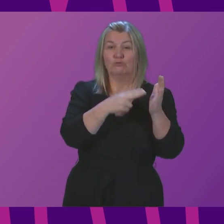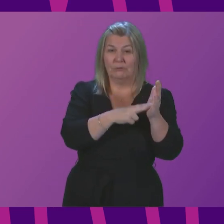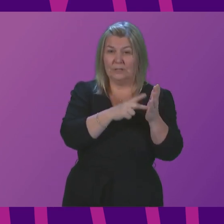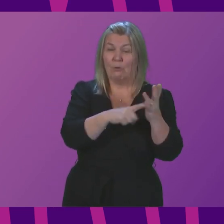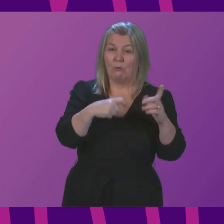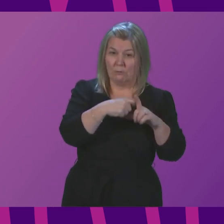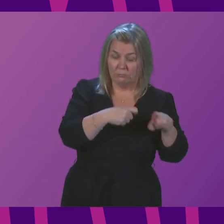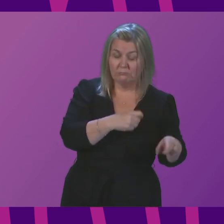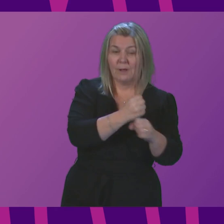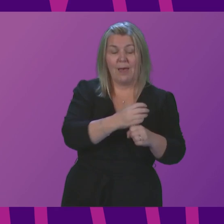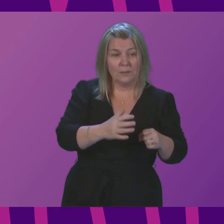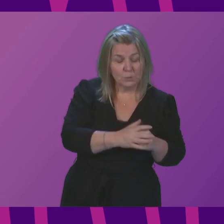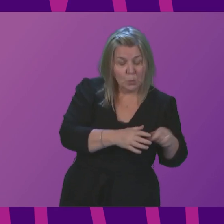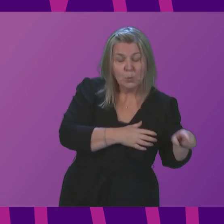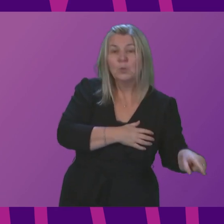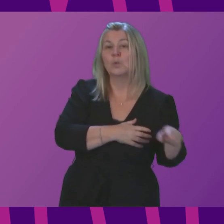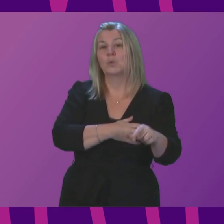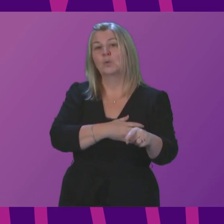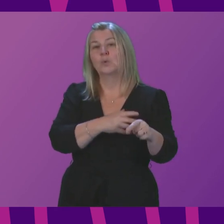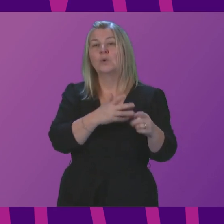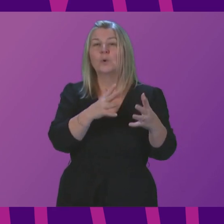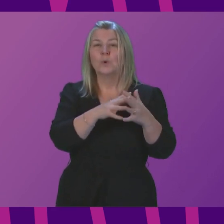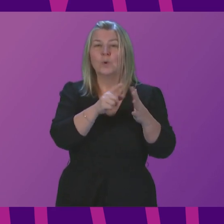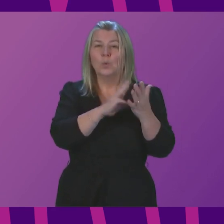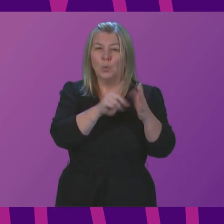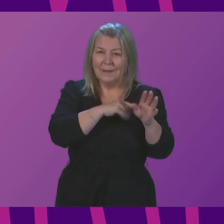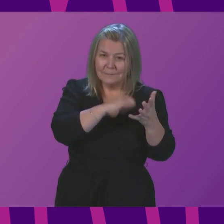I appreciate that temporary measures have been introduced in some areas. That is most